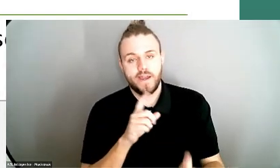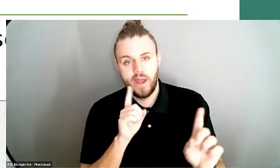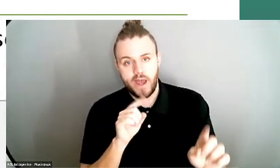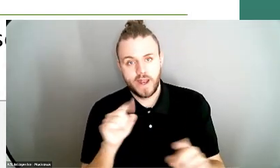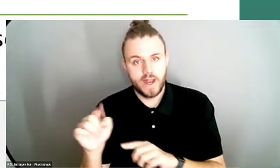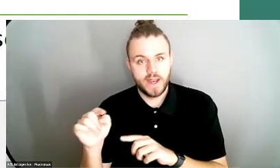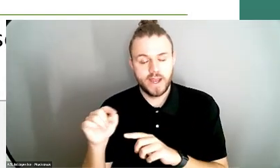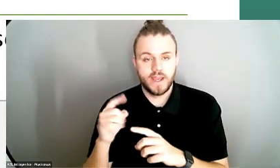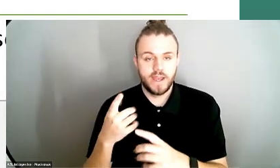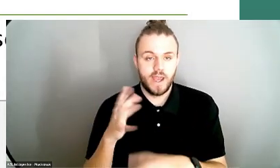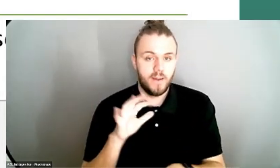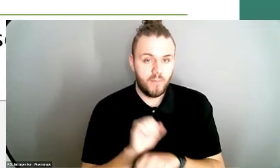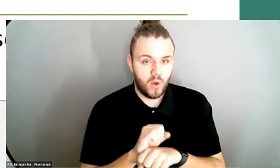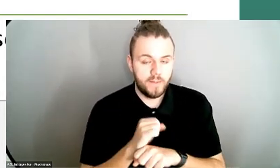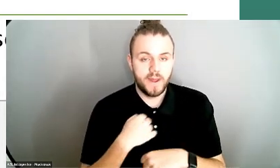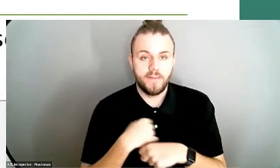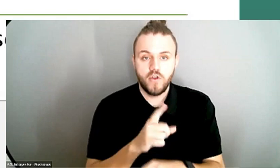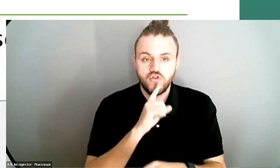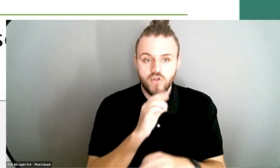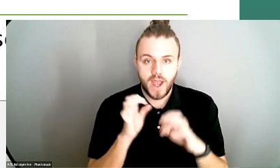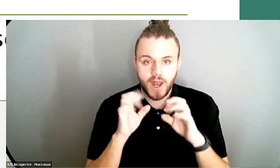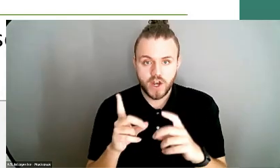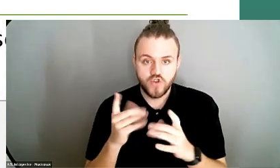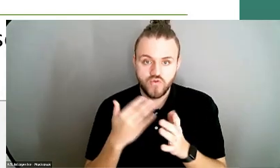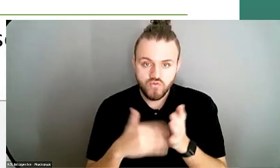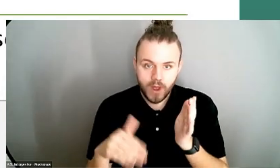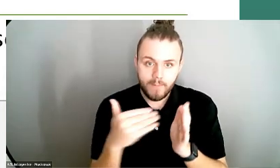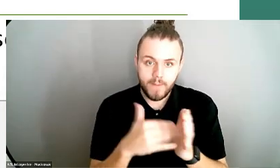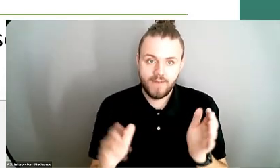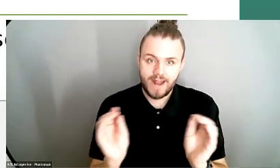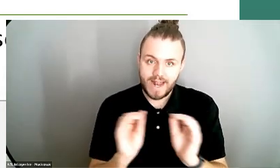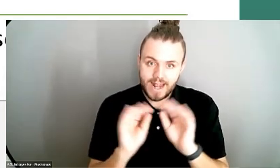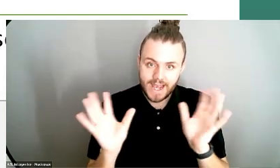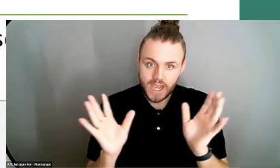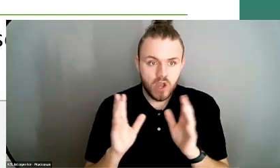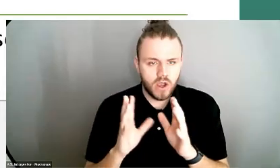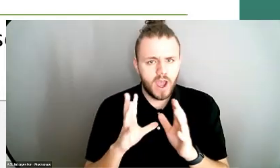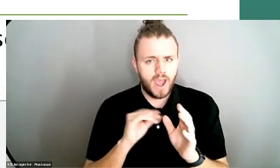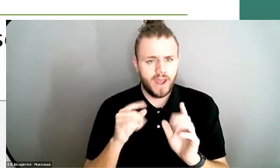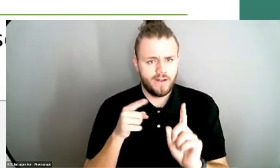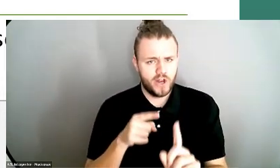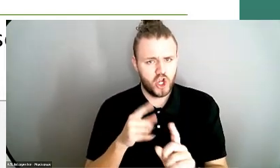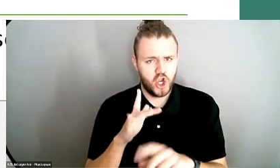Making sure education is repetitive and clear, referring early to support services.